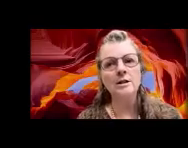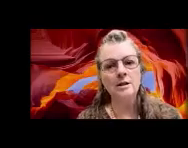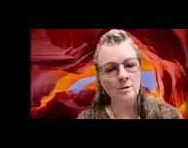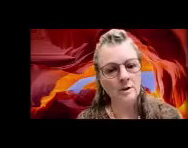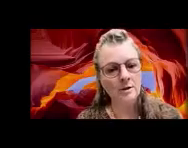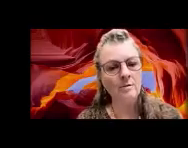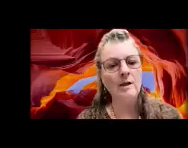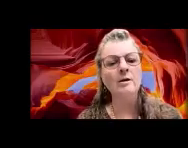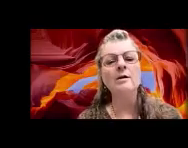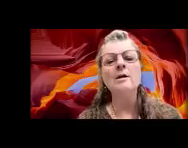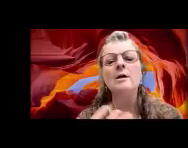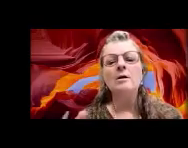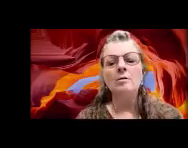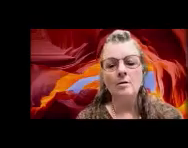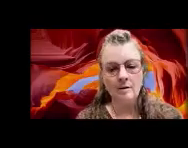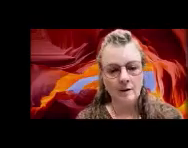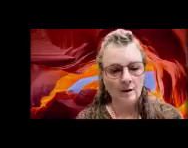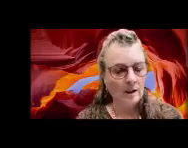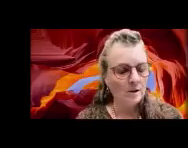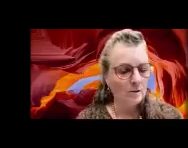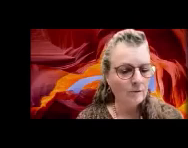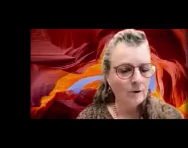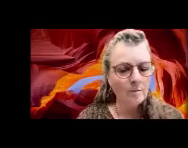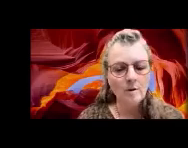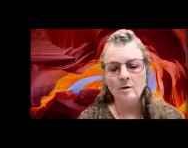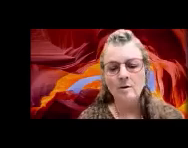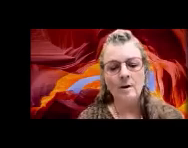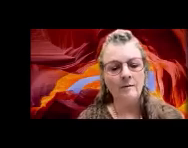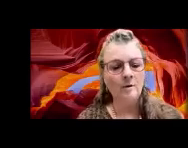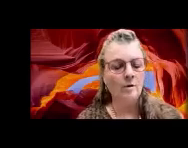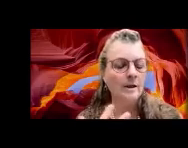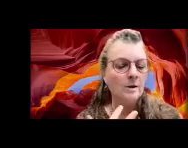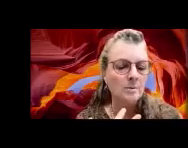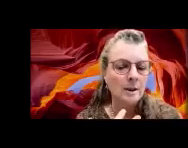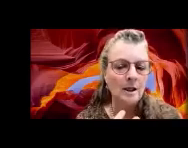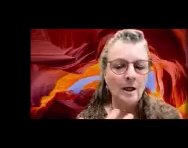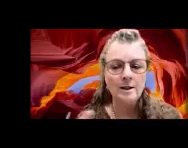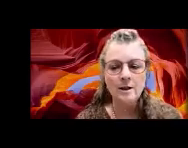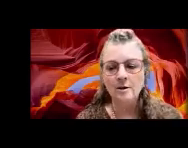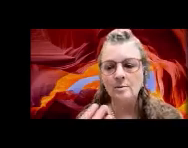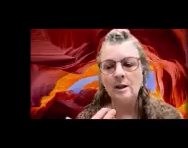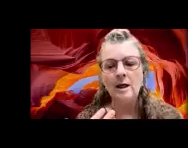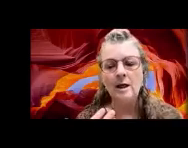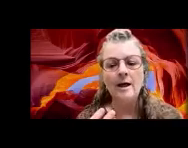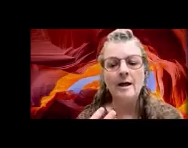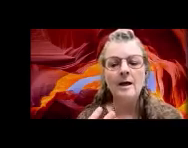she's a really good reader, or, you know, he's so verbal, or whatever, or he looks me in the eye, she looks me in the eye,